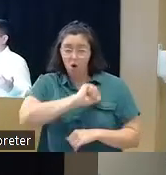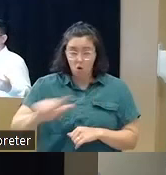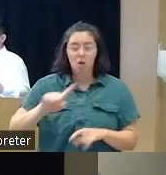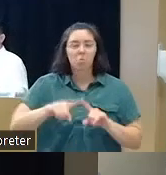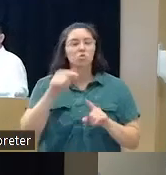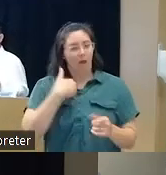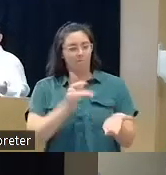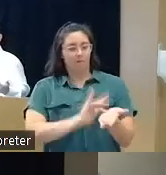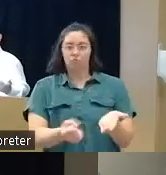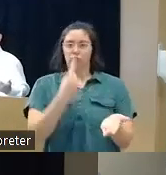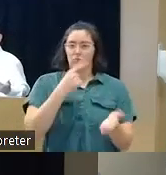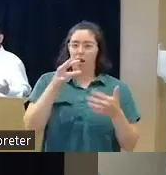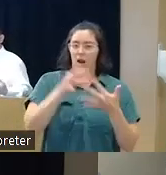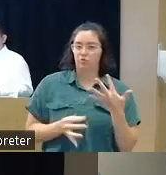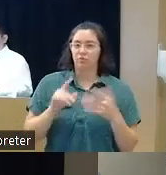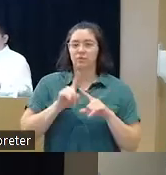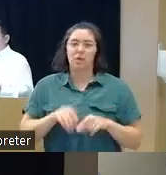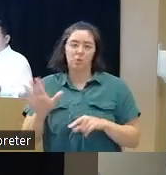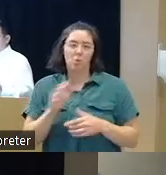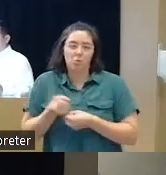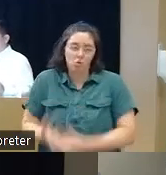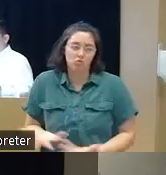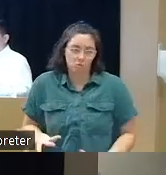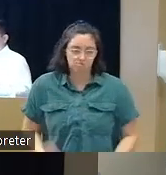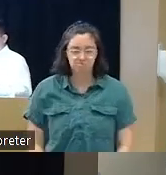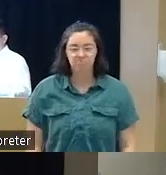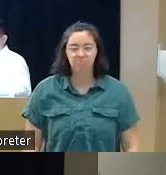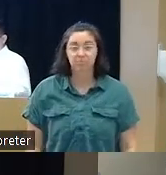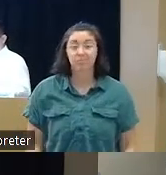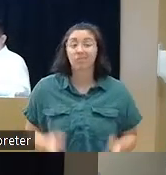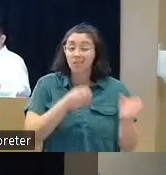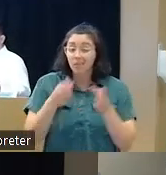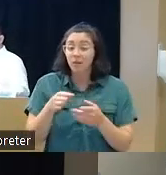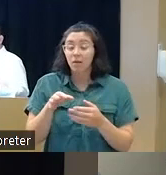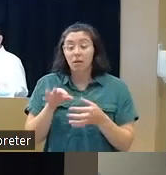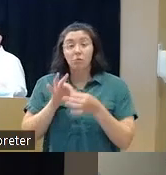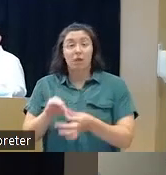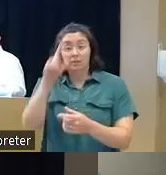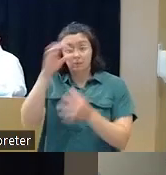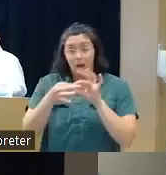options depending on what the cause is however in schizophrenia or psychotic disorders we don't